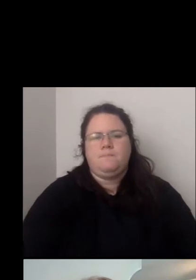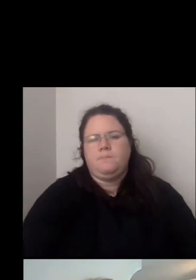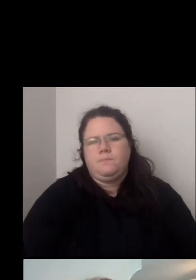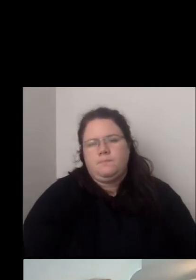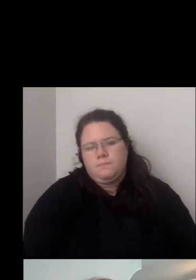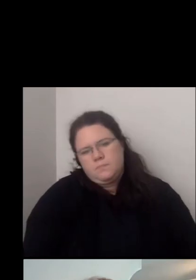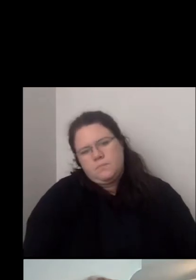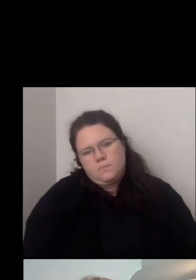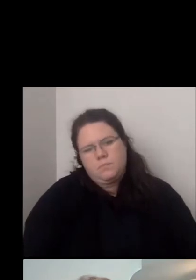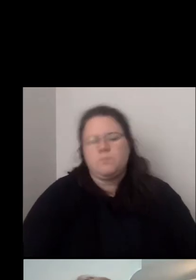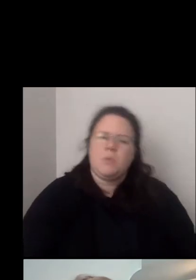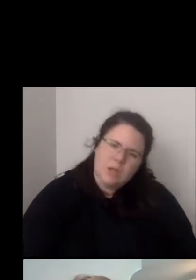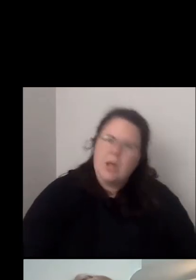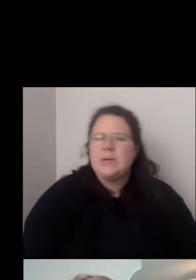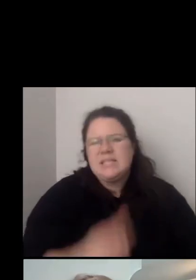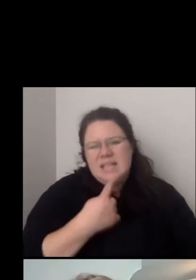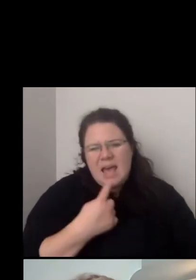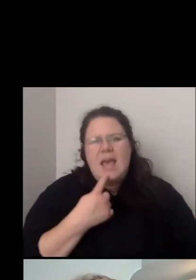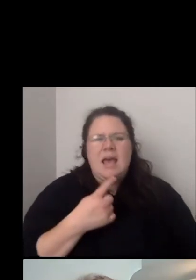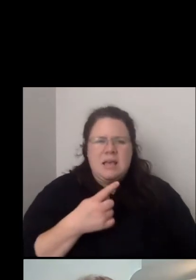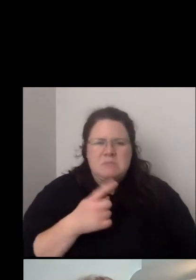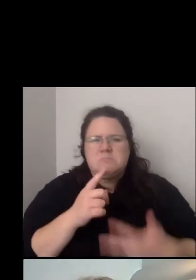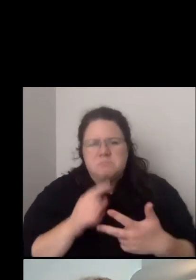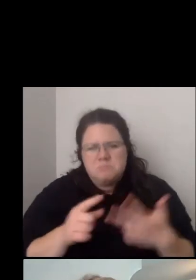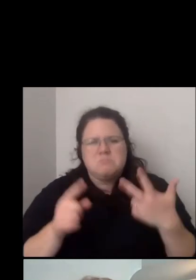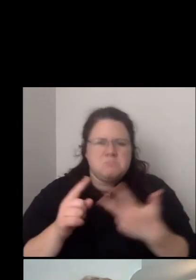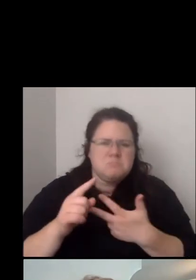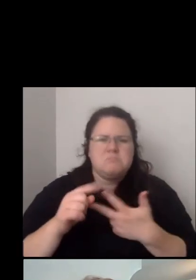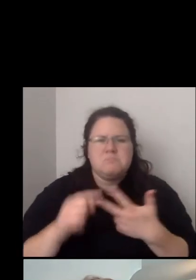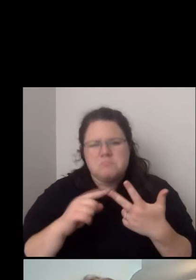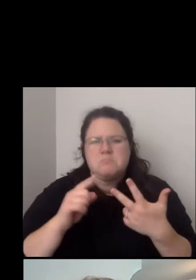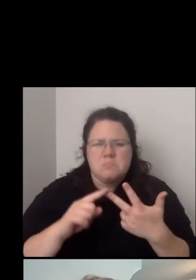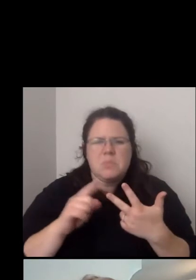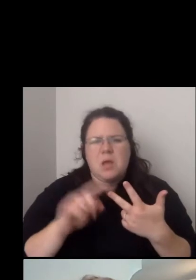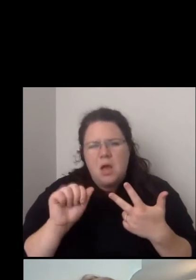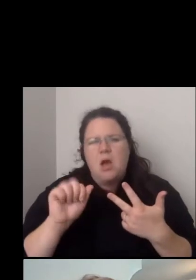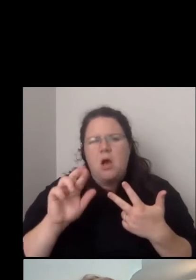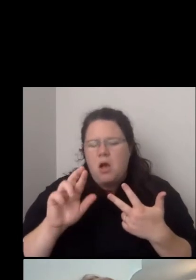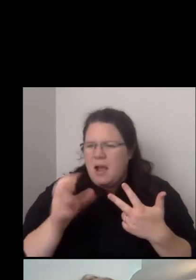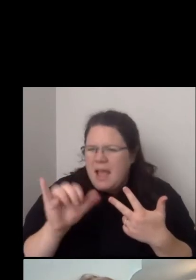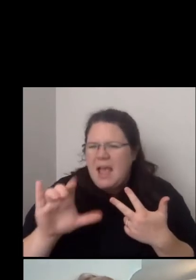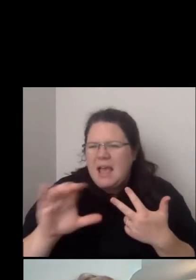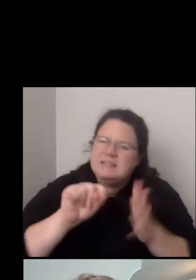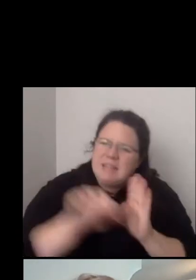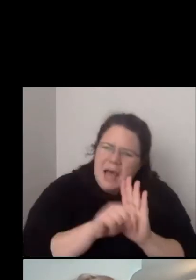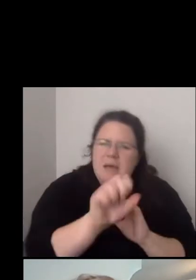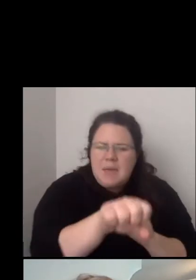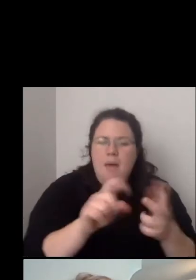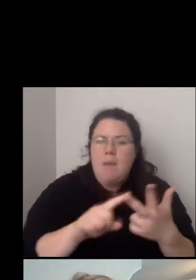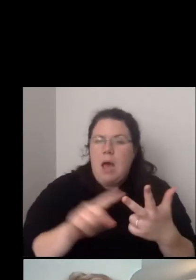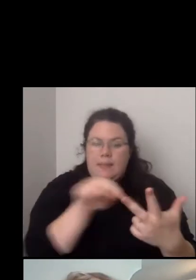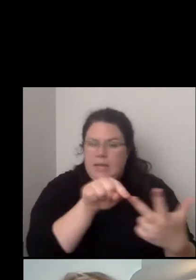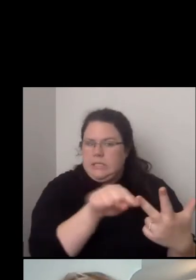Beginning a little bit in the archaic period, but really taking off in the middle and late Woodland periods, people begin to become horticulturalists.